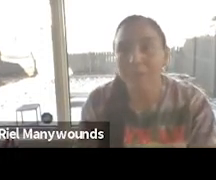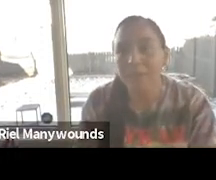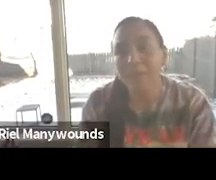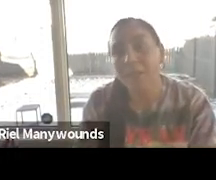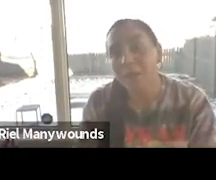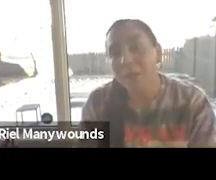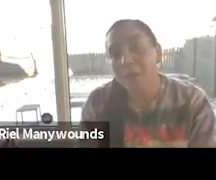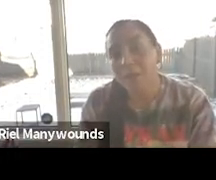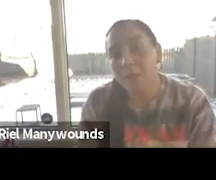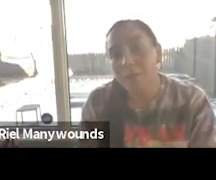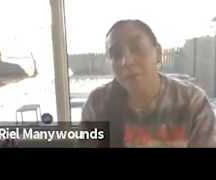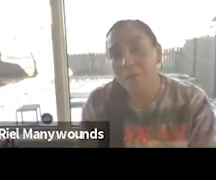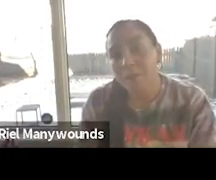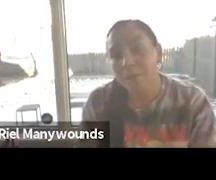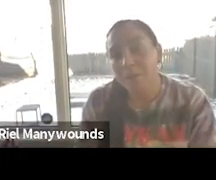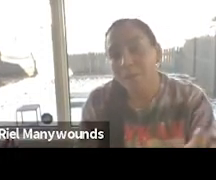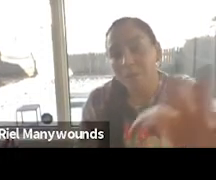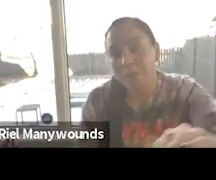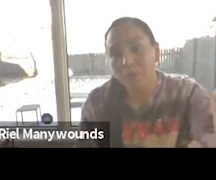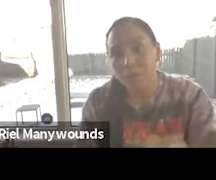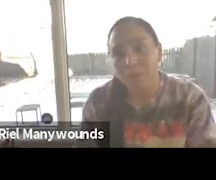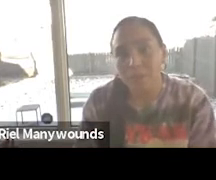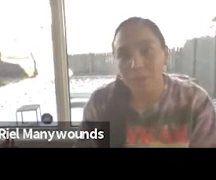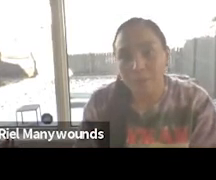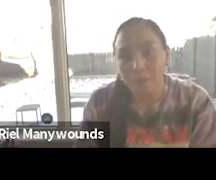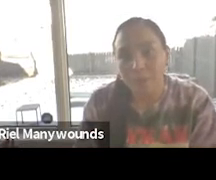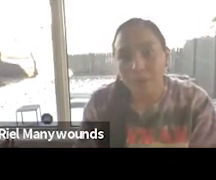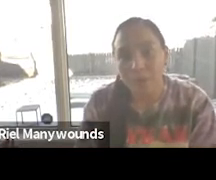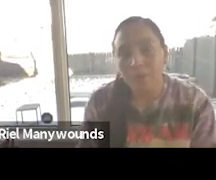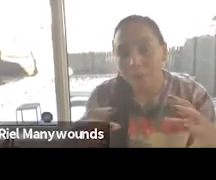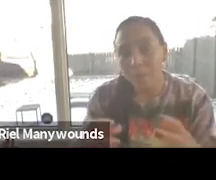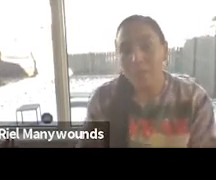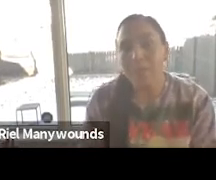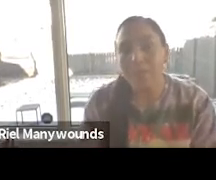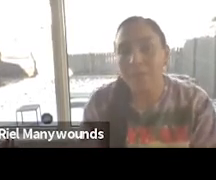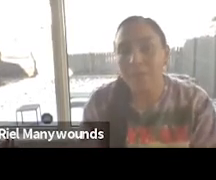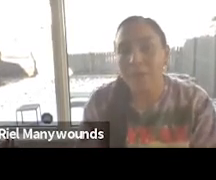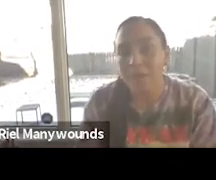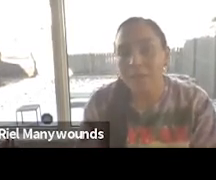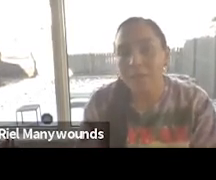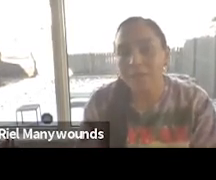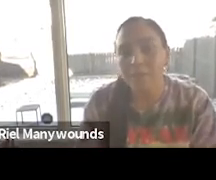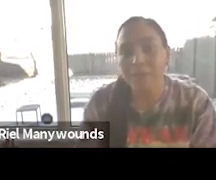discussed, we sort of like switched it to this sort of look because for us, like for me,